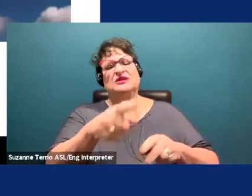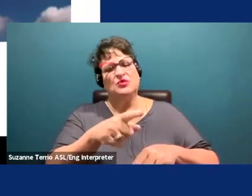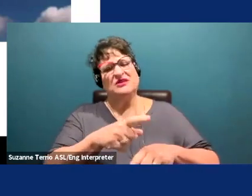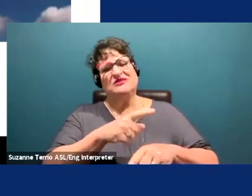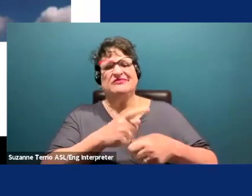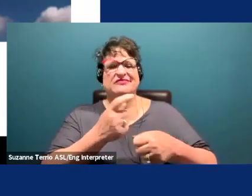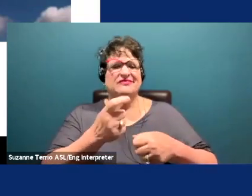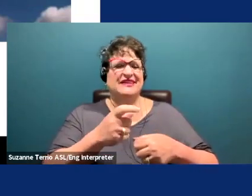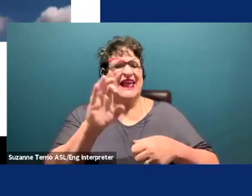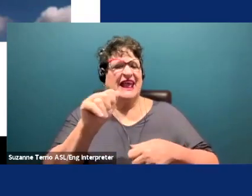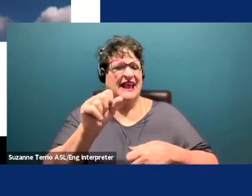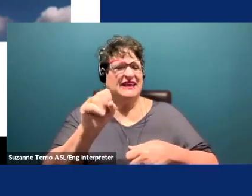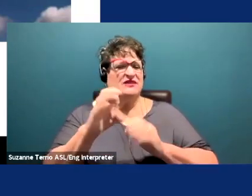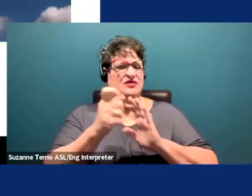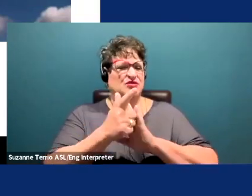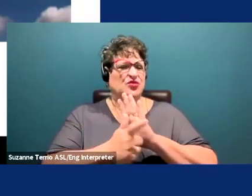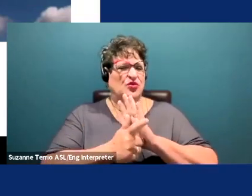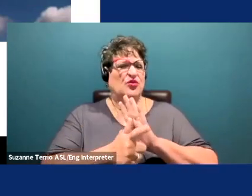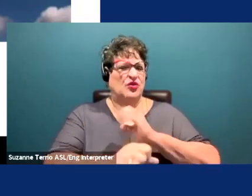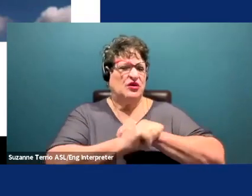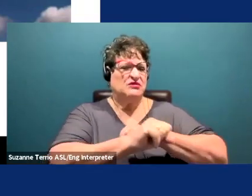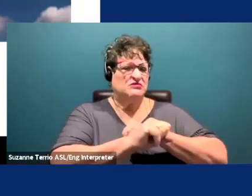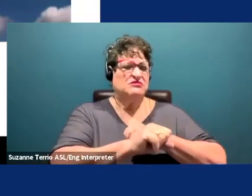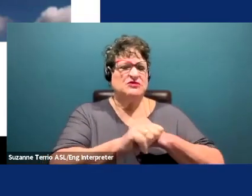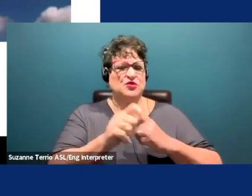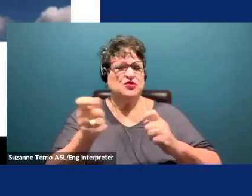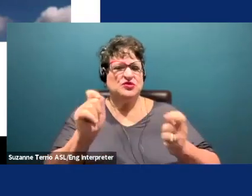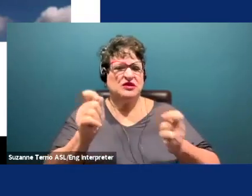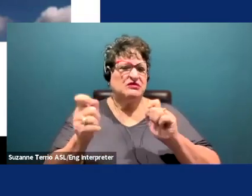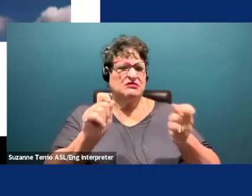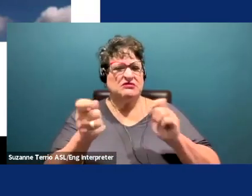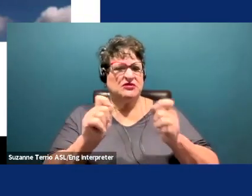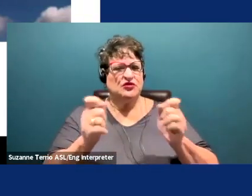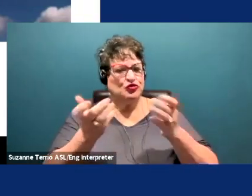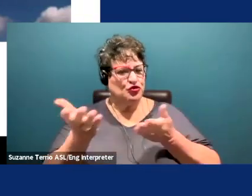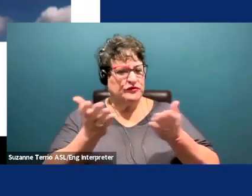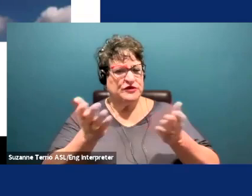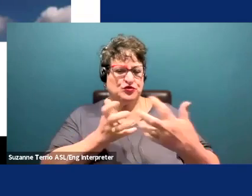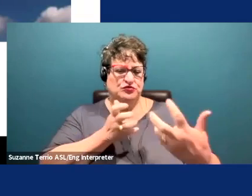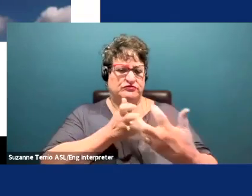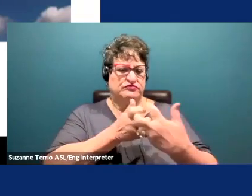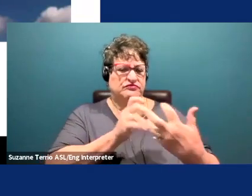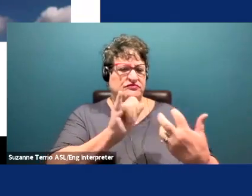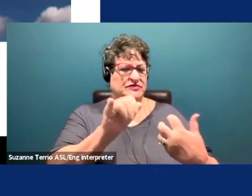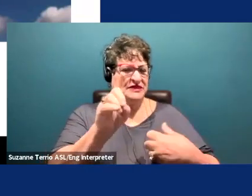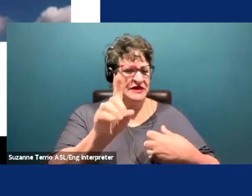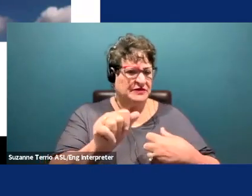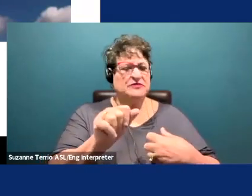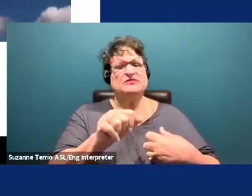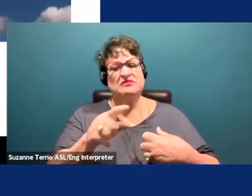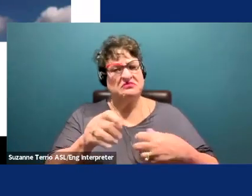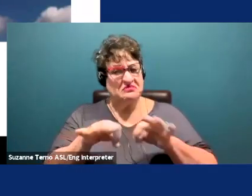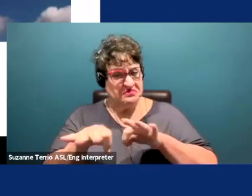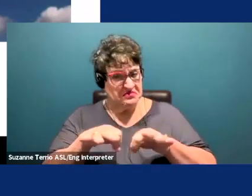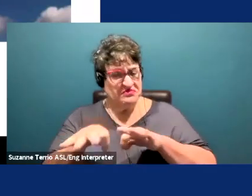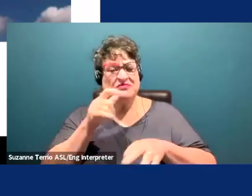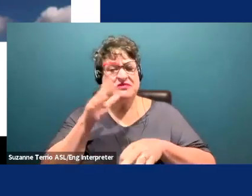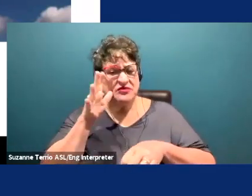requires tailoring of services to disability. So explain to your parent, yes, we get that there's these concerns.